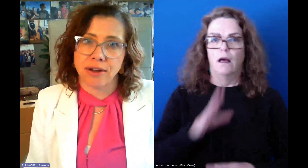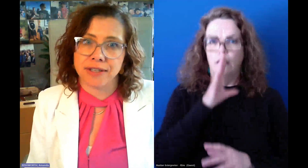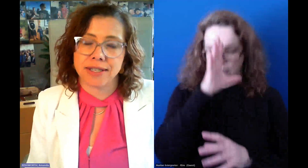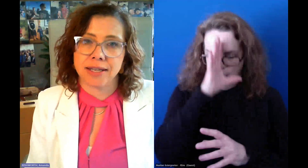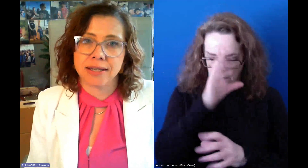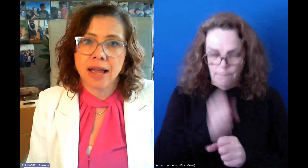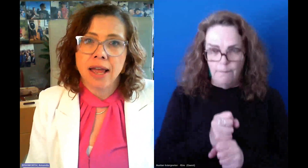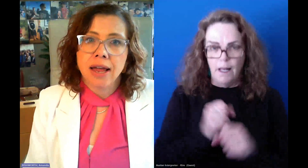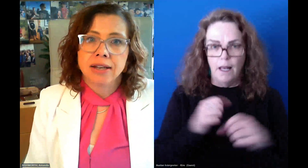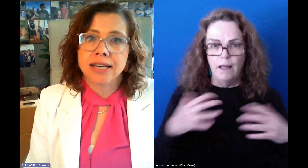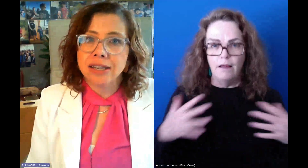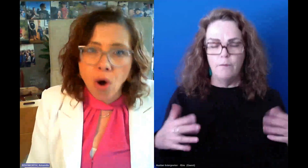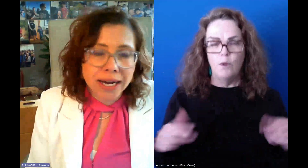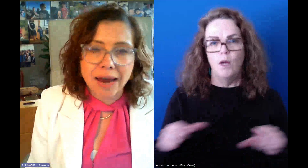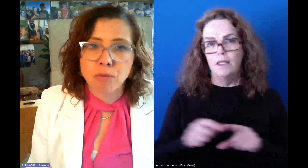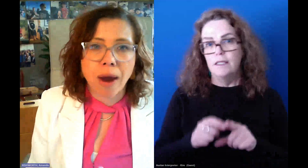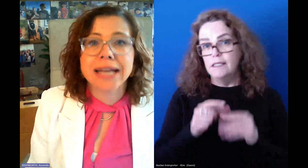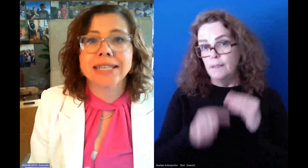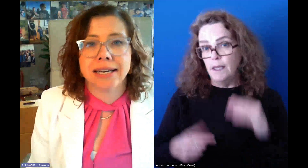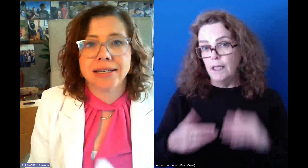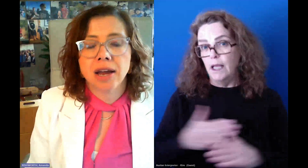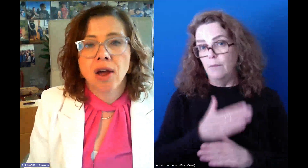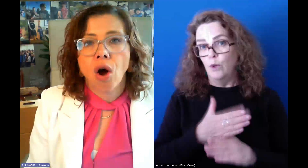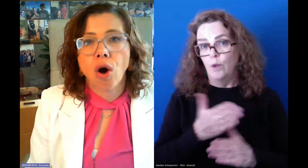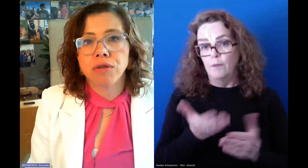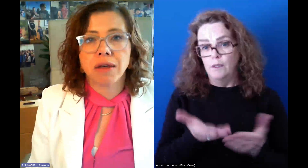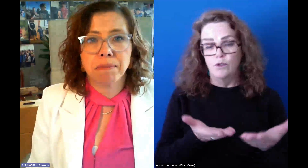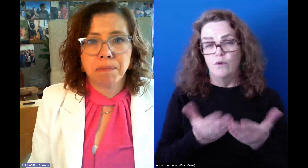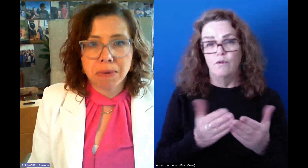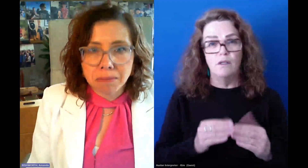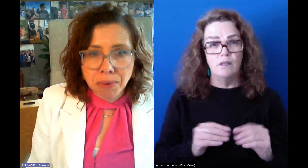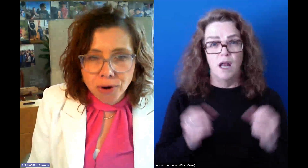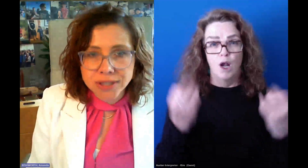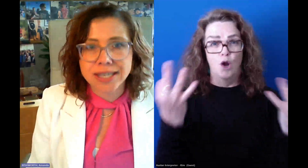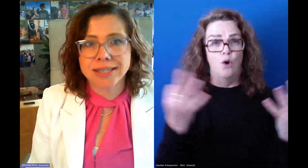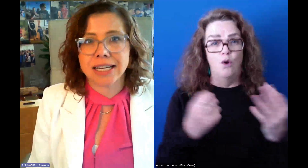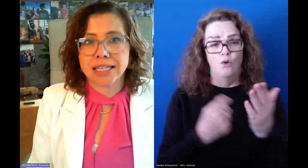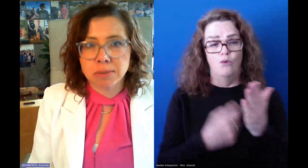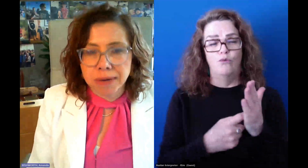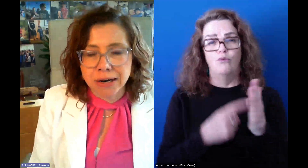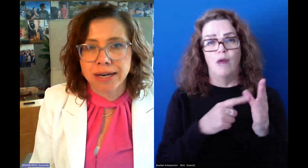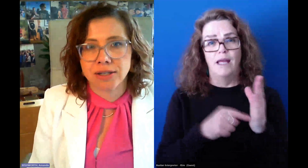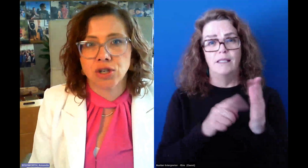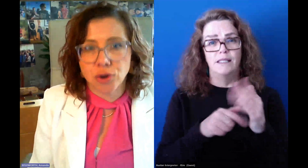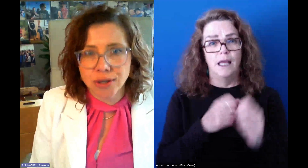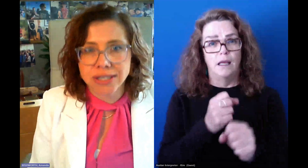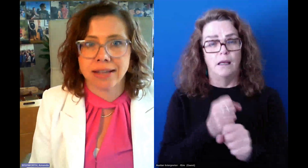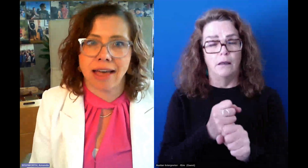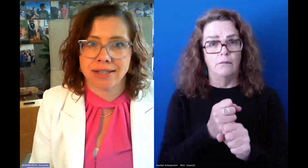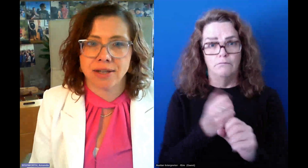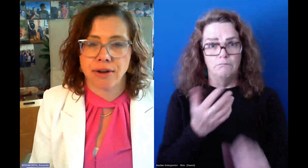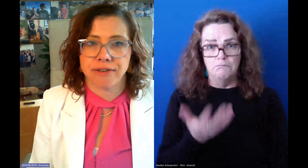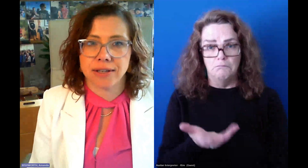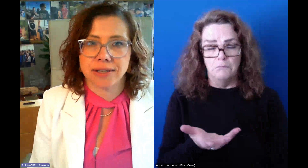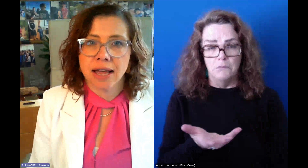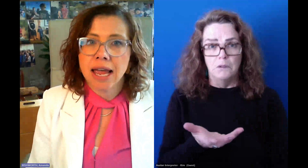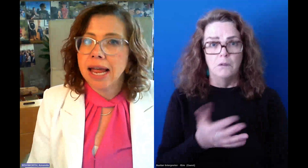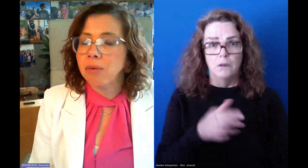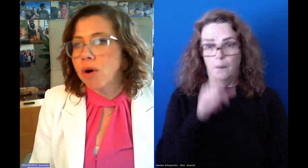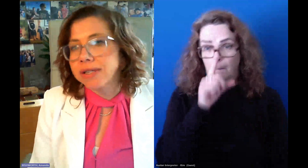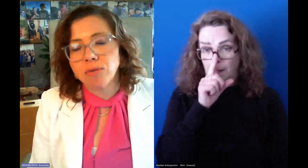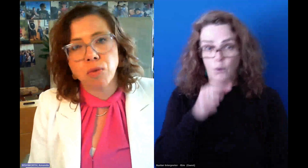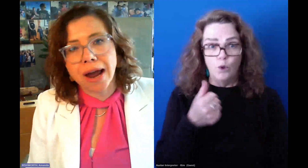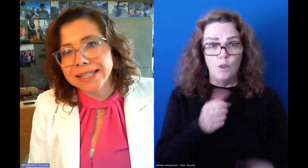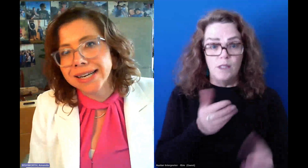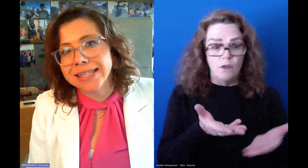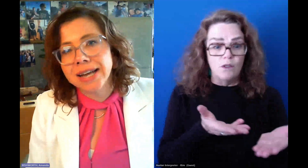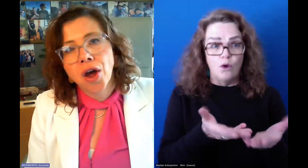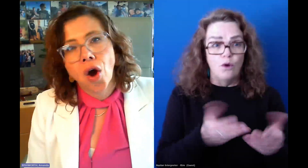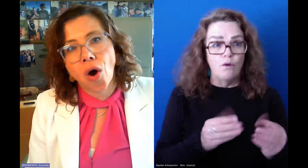Services did not get rated on the person's experience using that service. It wasn't rated